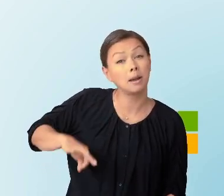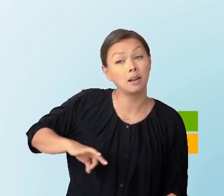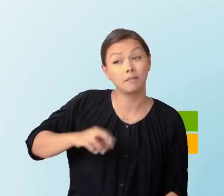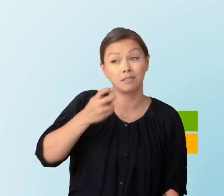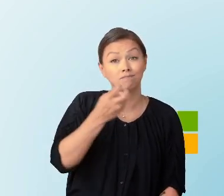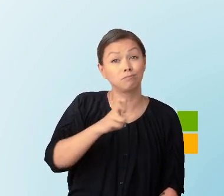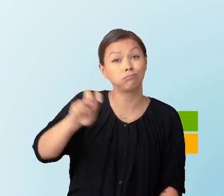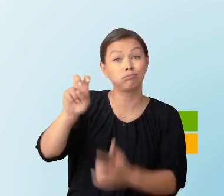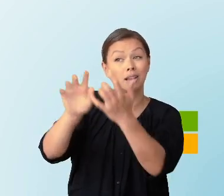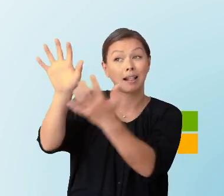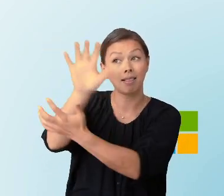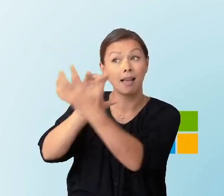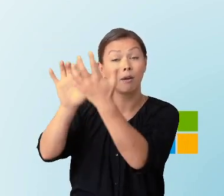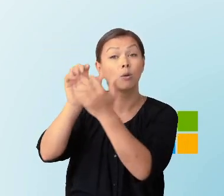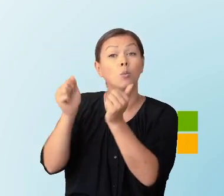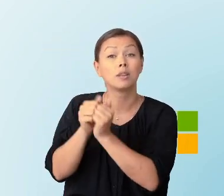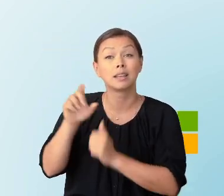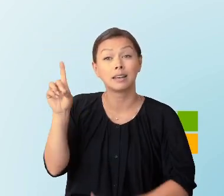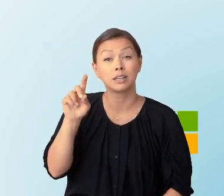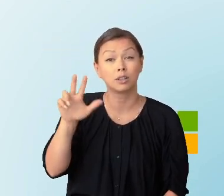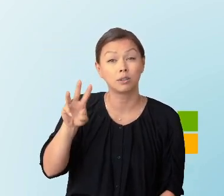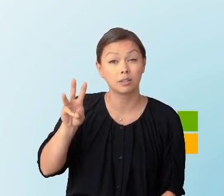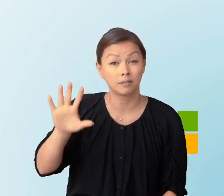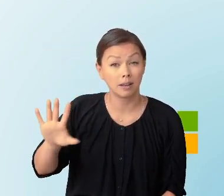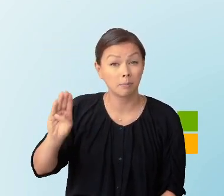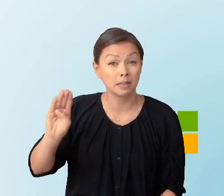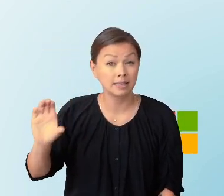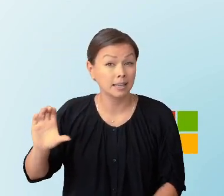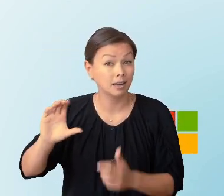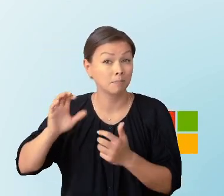of shifting your business to the cloud with Dynamics 365 Business